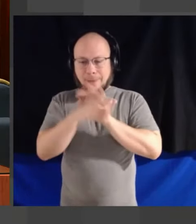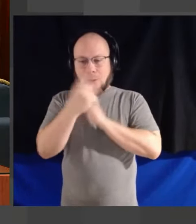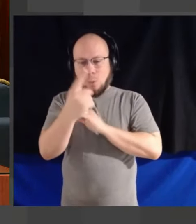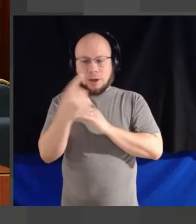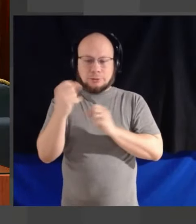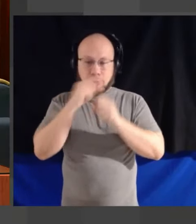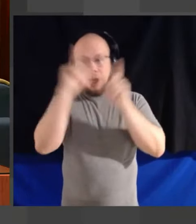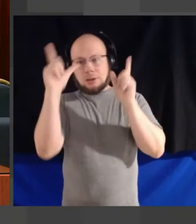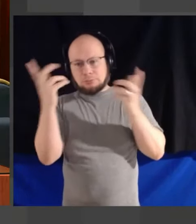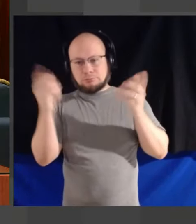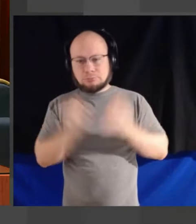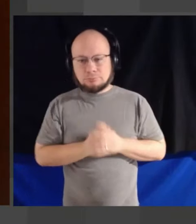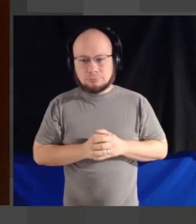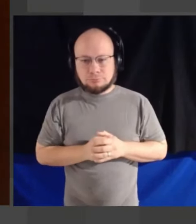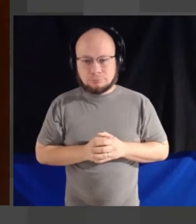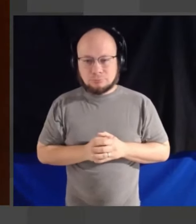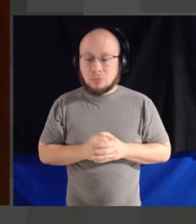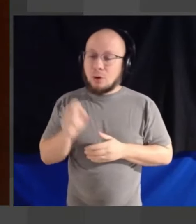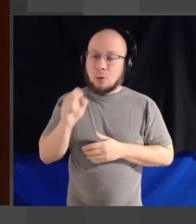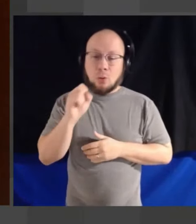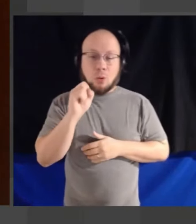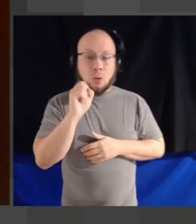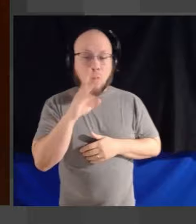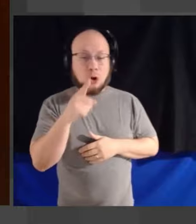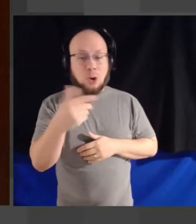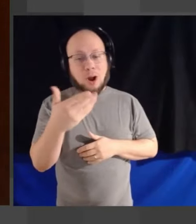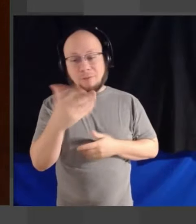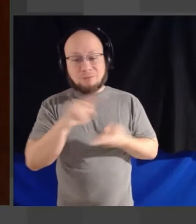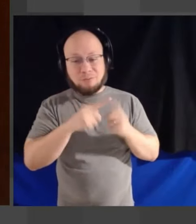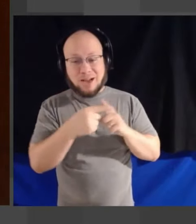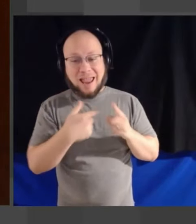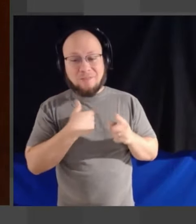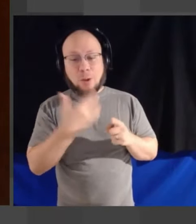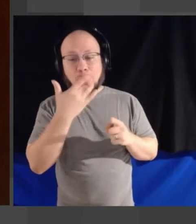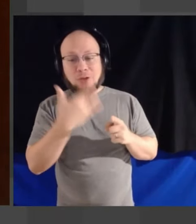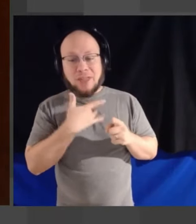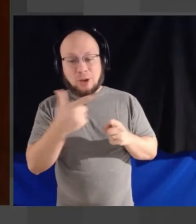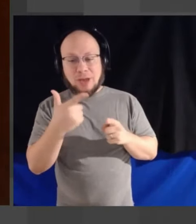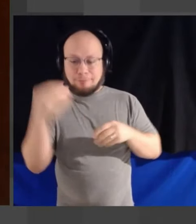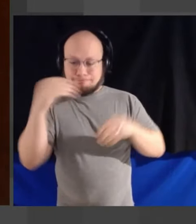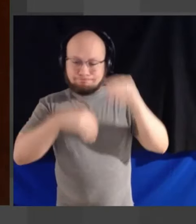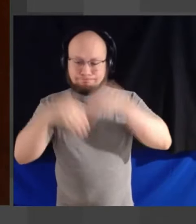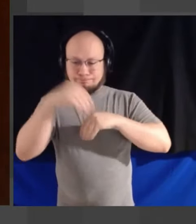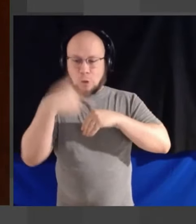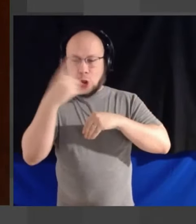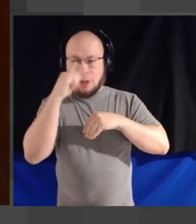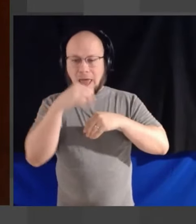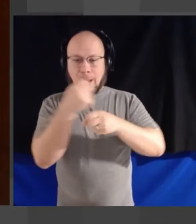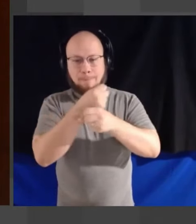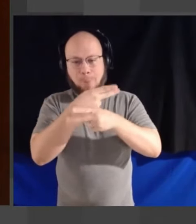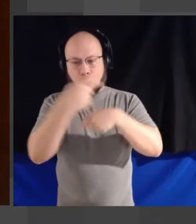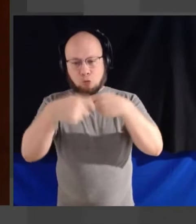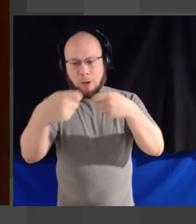OR A SECRET BUNDLE. AND IF YOUR FRIEND HAS A